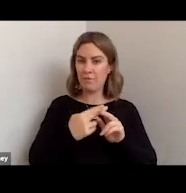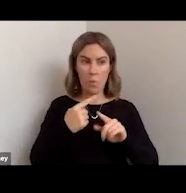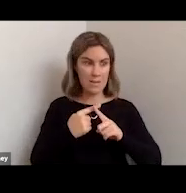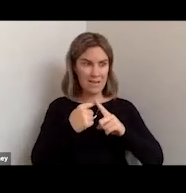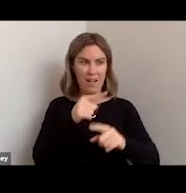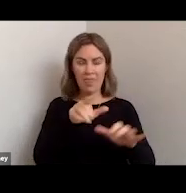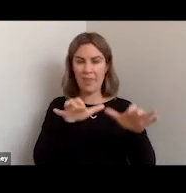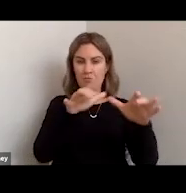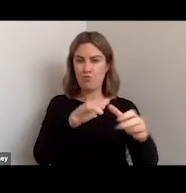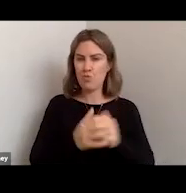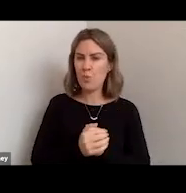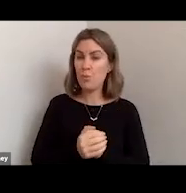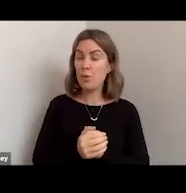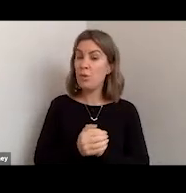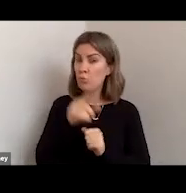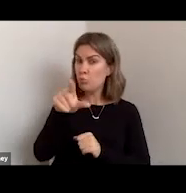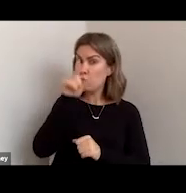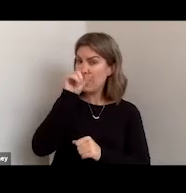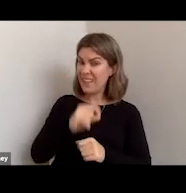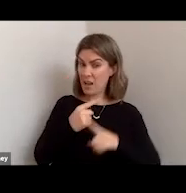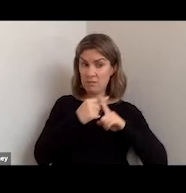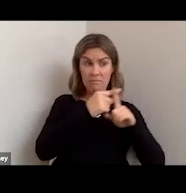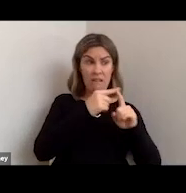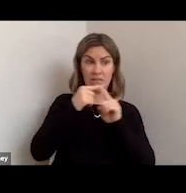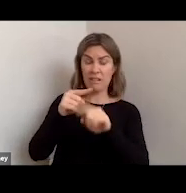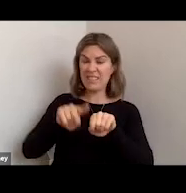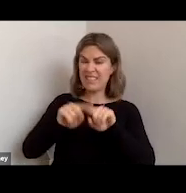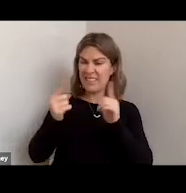have one channel for everyone. It makes sense. If you walk into a